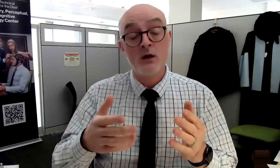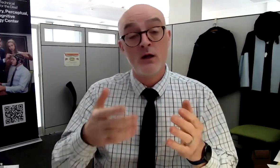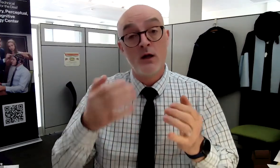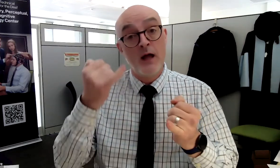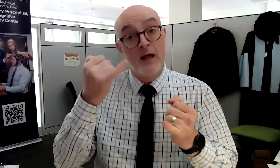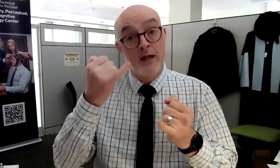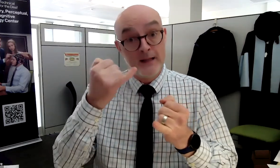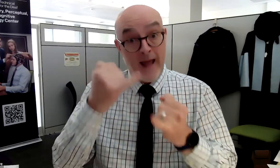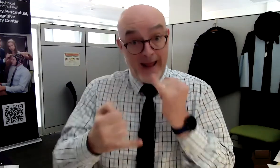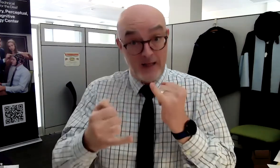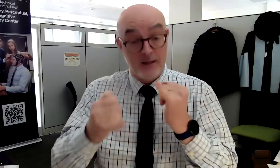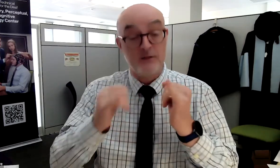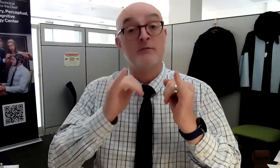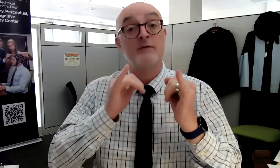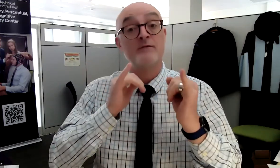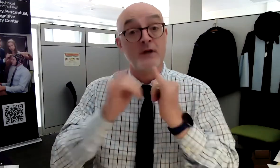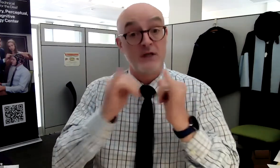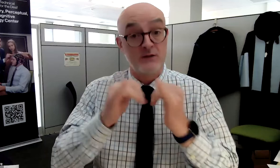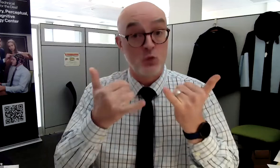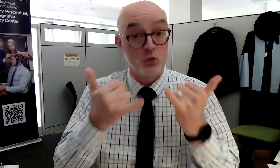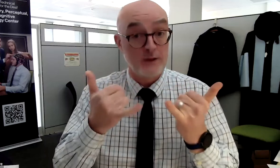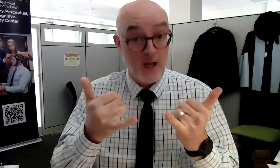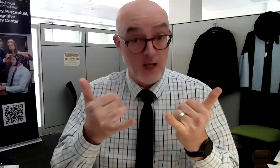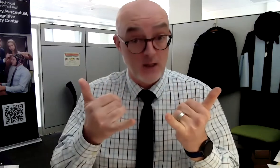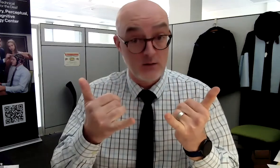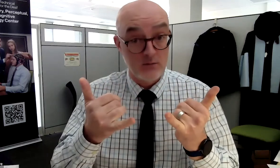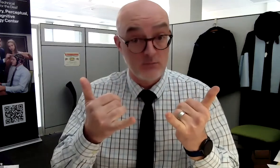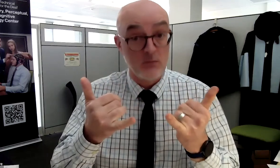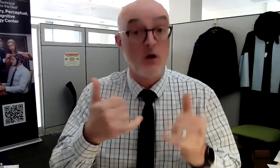as Program Coordinator for the past 4 years.